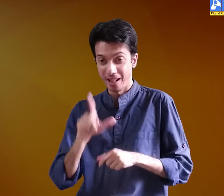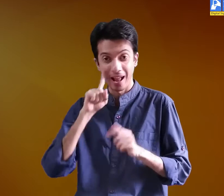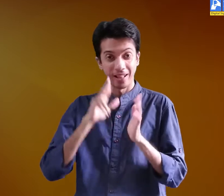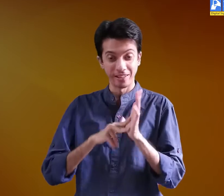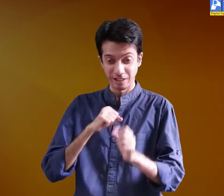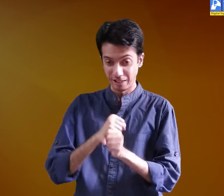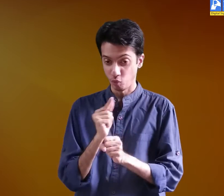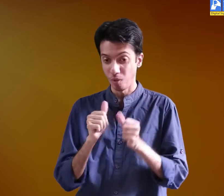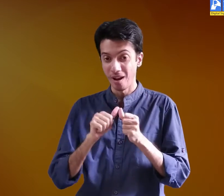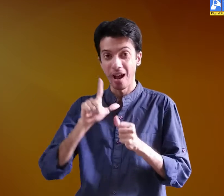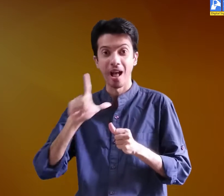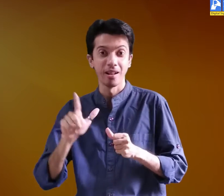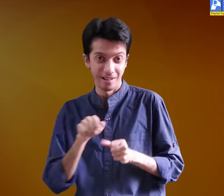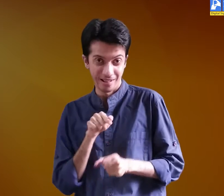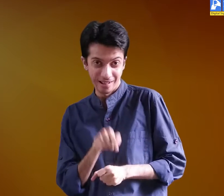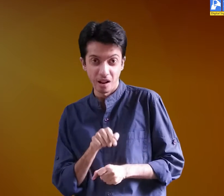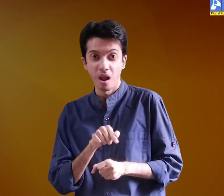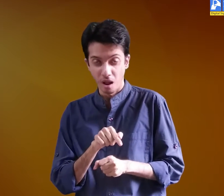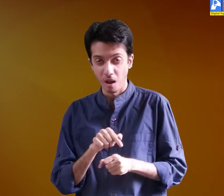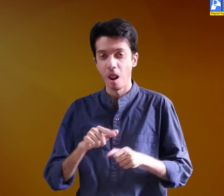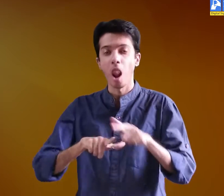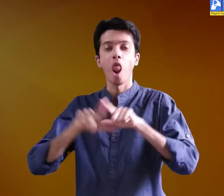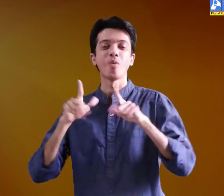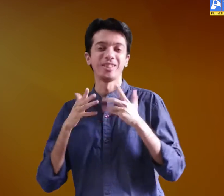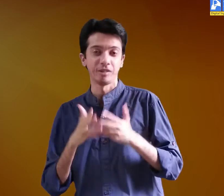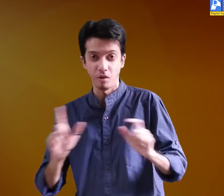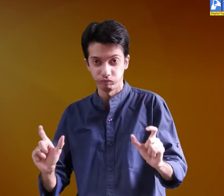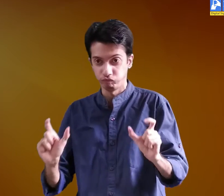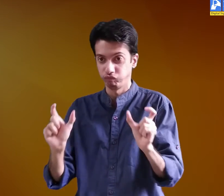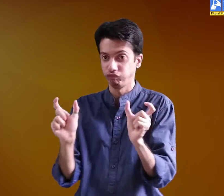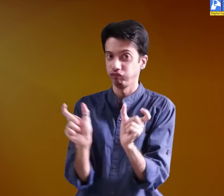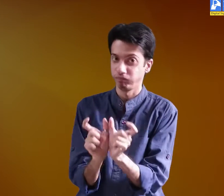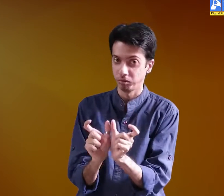Bi which means to and lingual which means language.